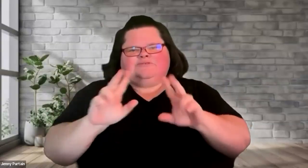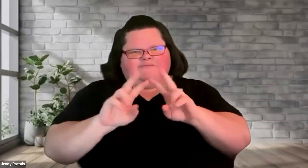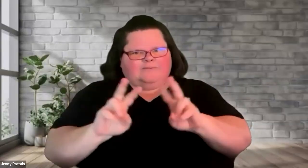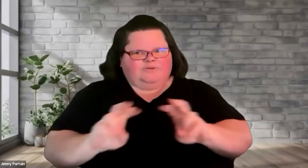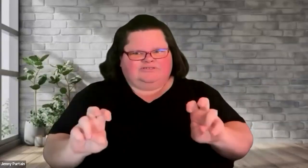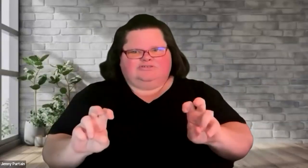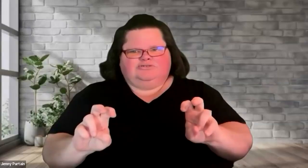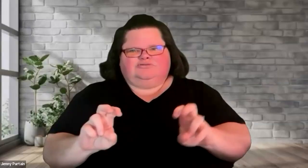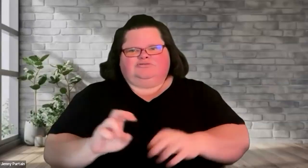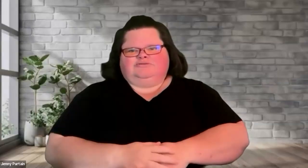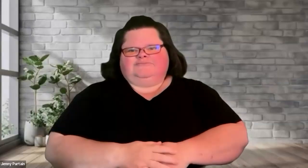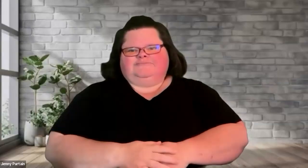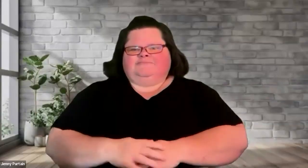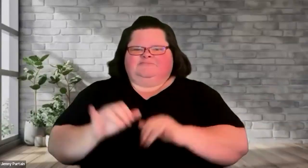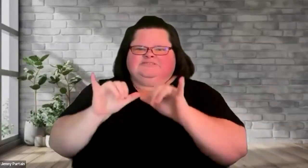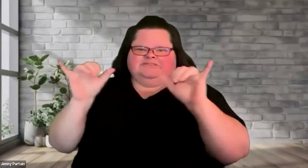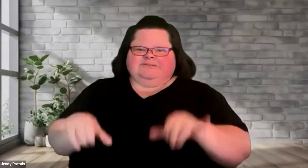to create a language evaluation system.